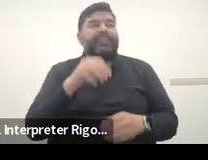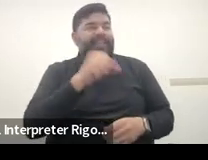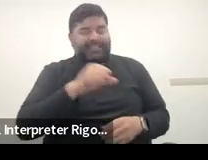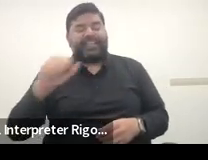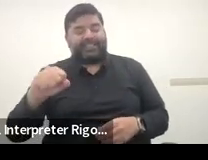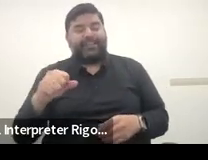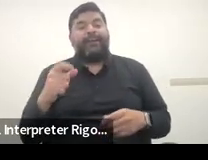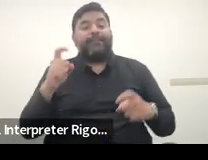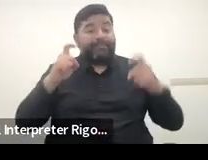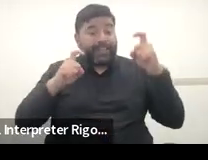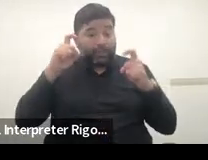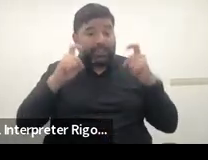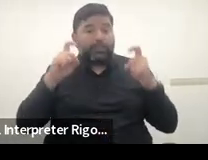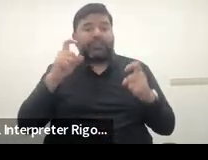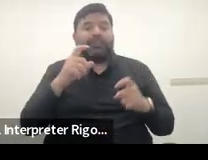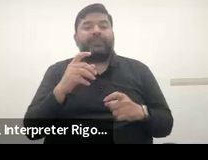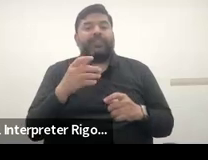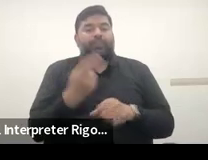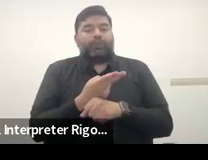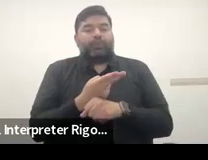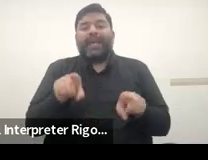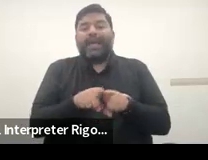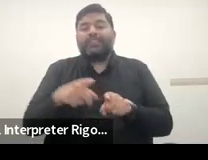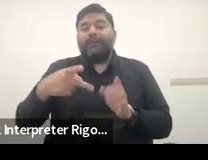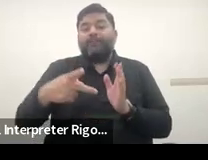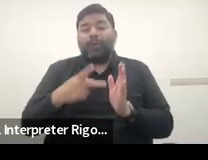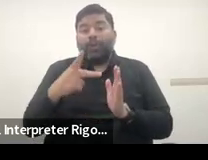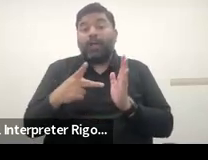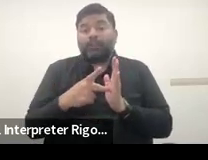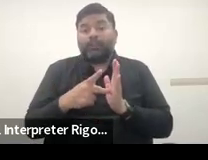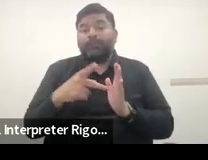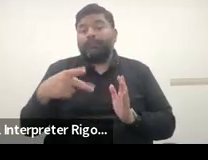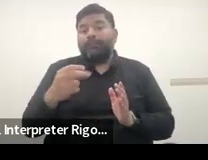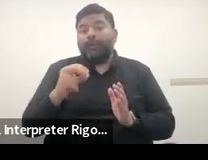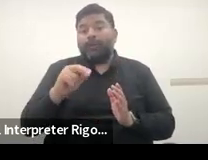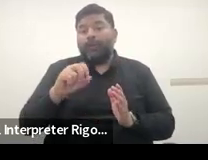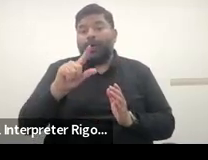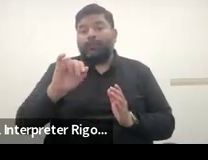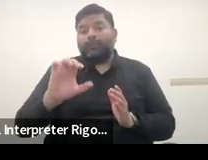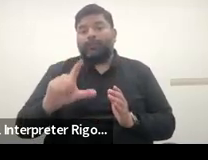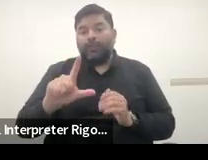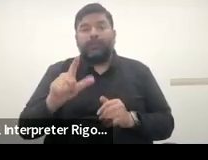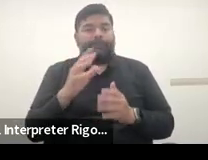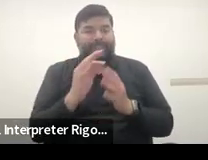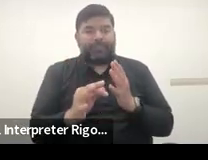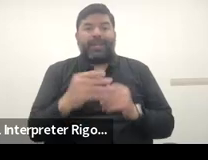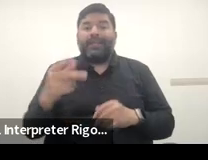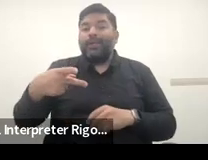expression is used as a phonological feature um and yes the pose estimations, we include the